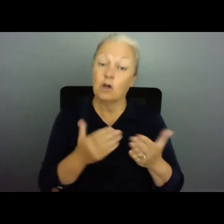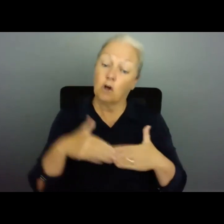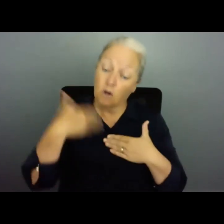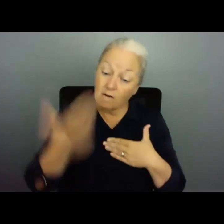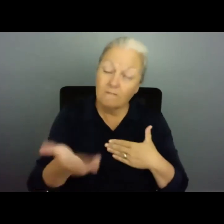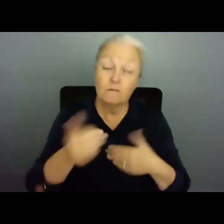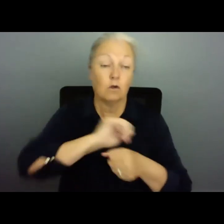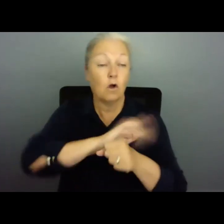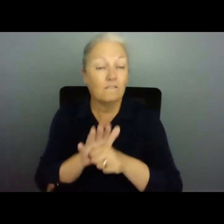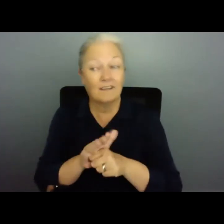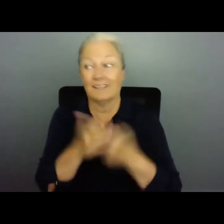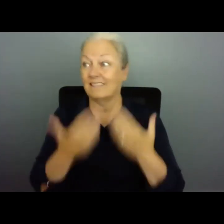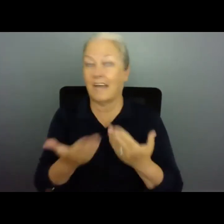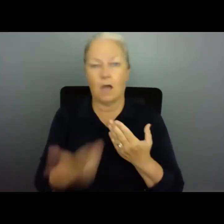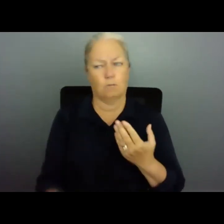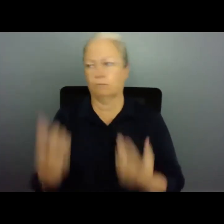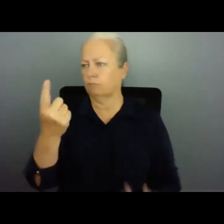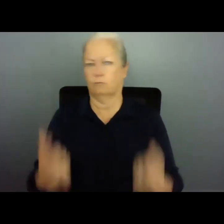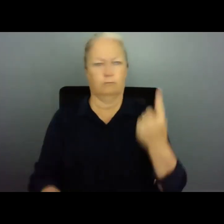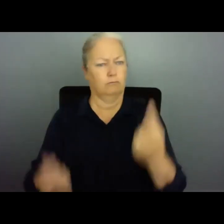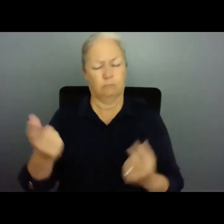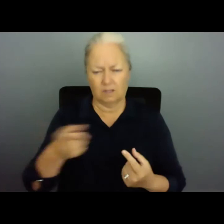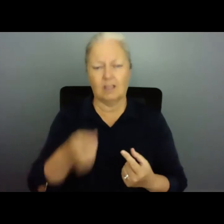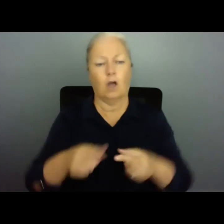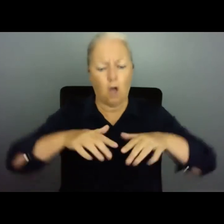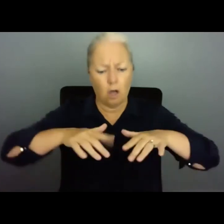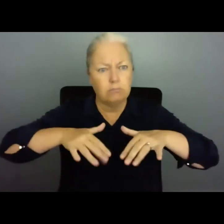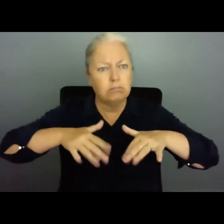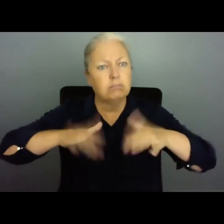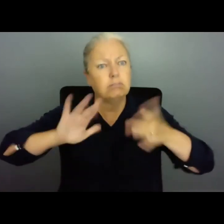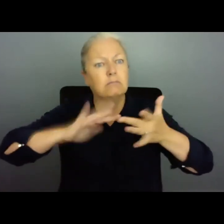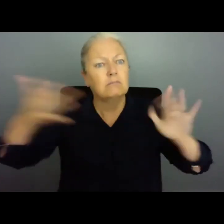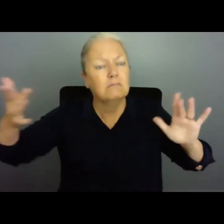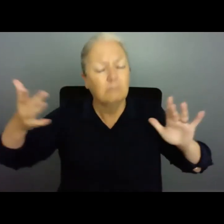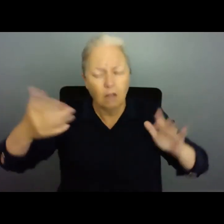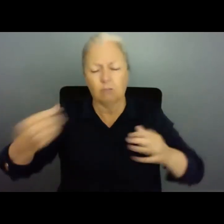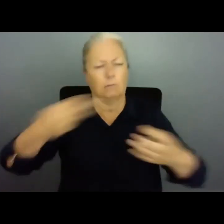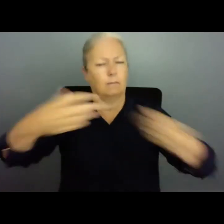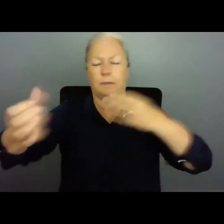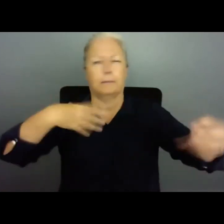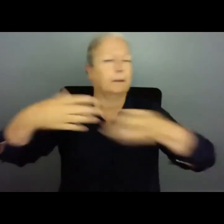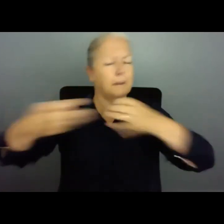now start to go digital uh thinking about education and employment uh with it being virtual